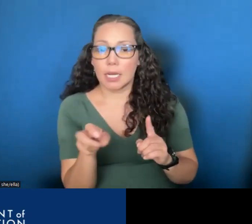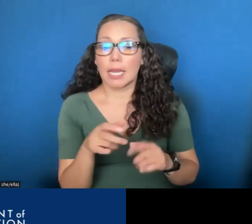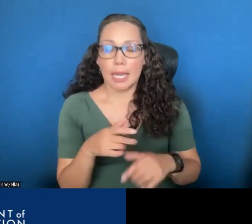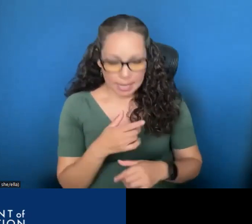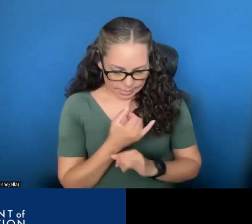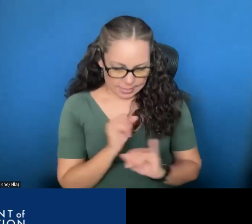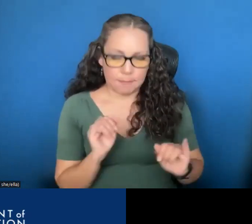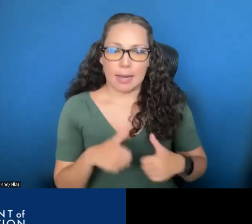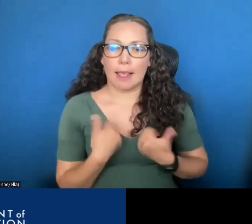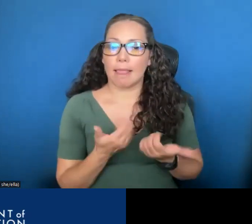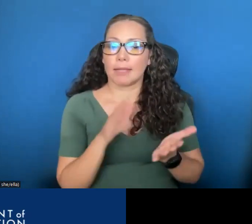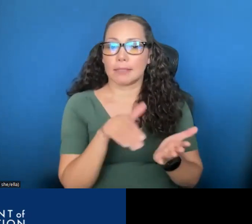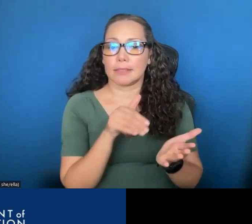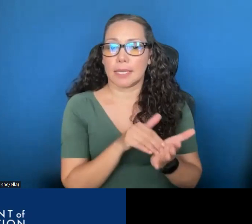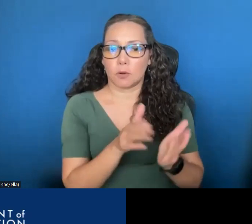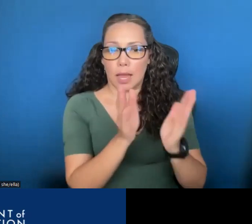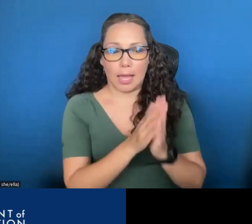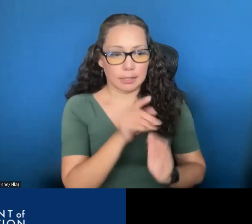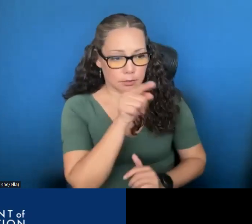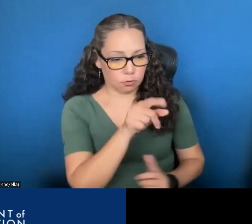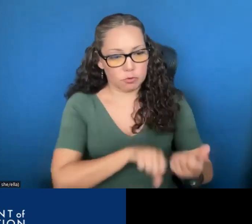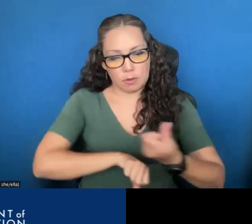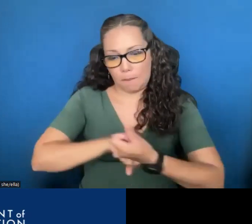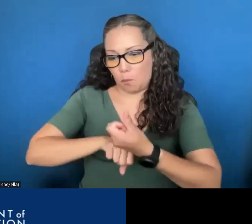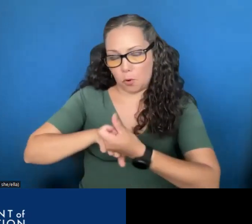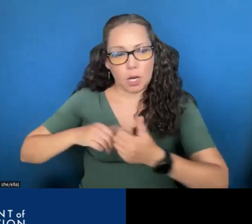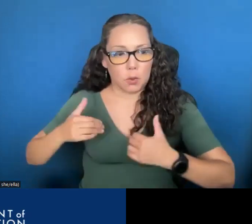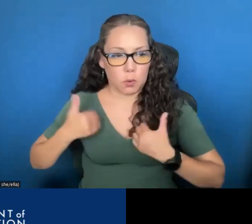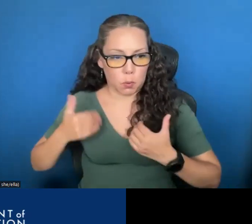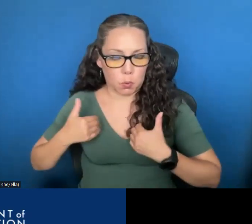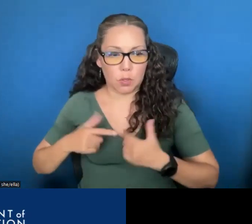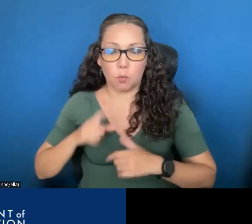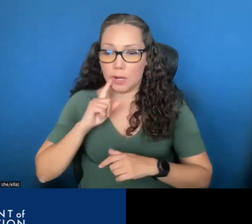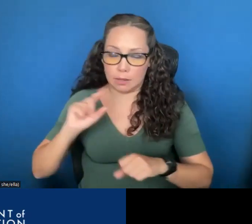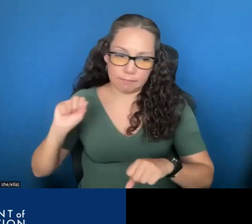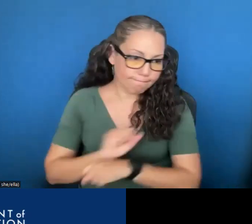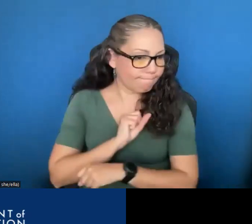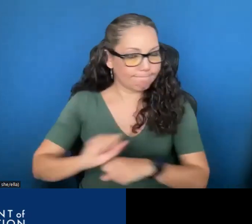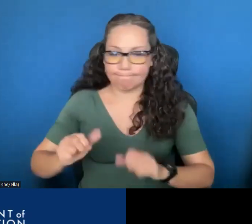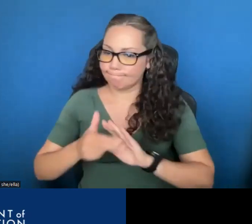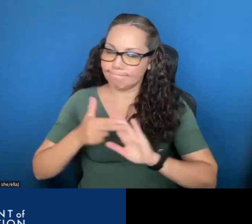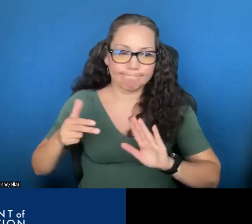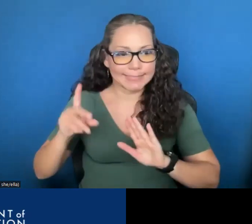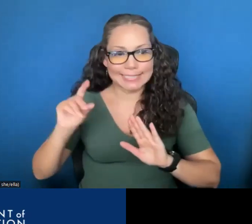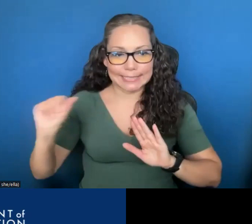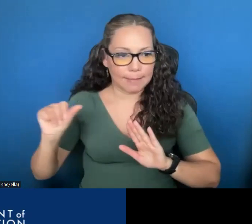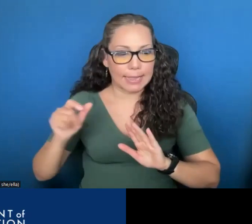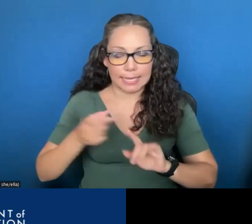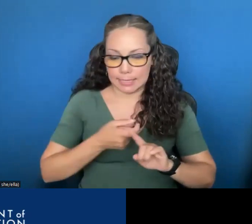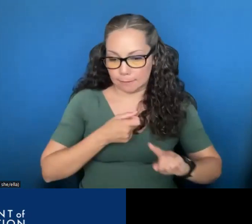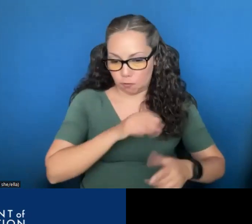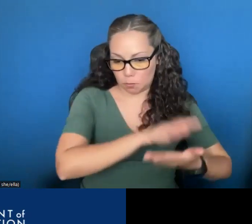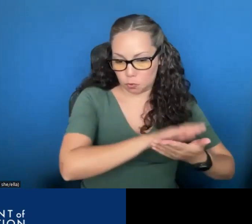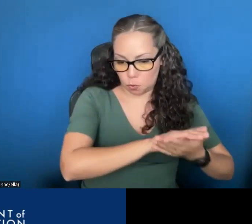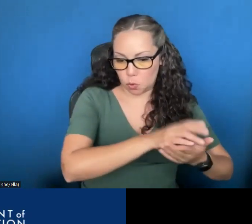to support youth with significant disabilities to transition from school and high school to